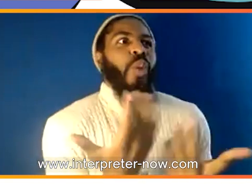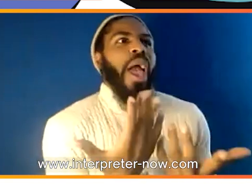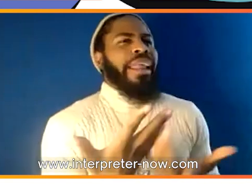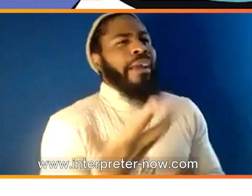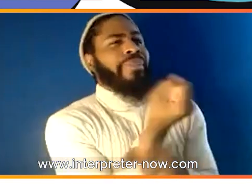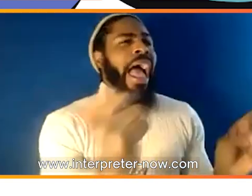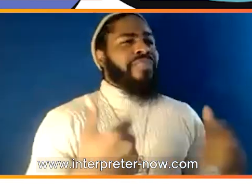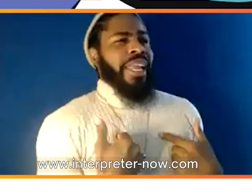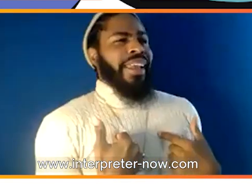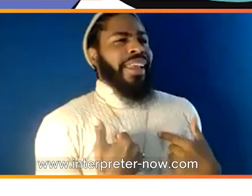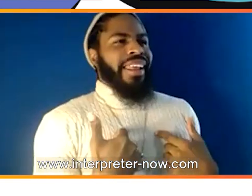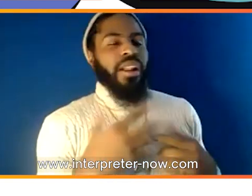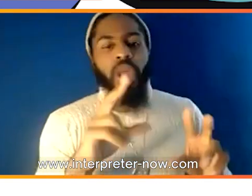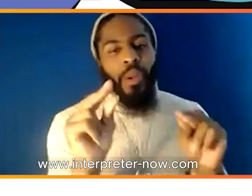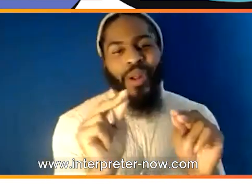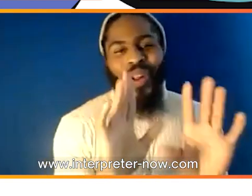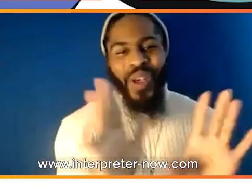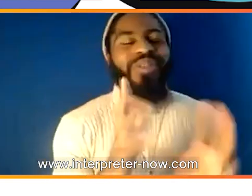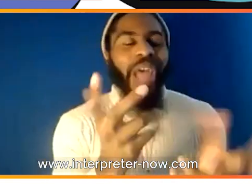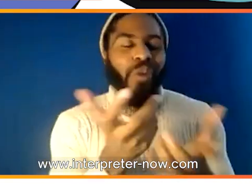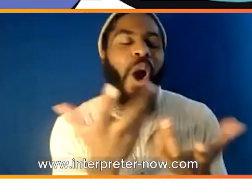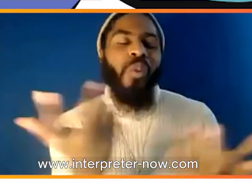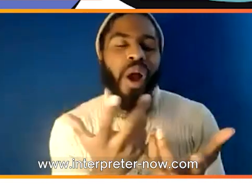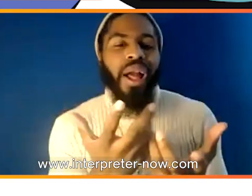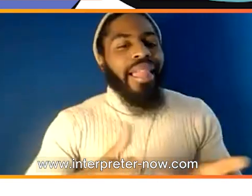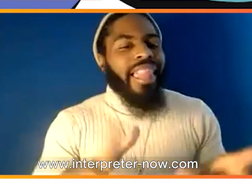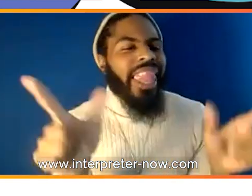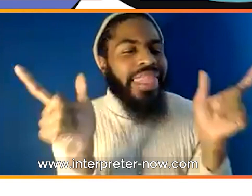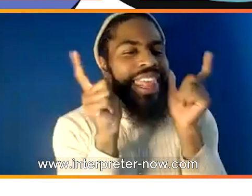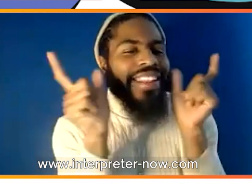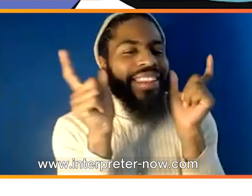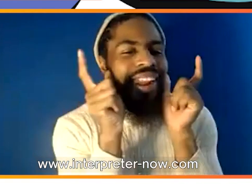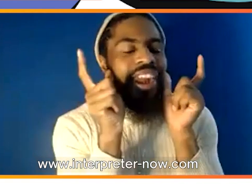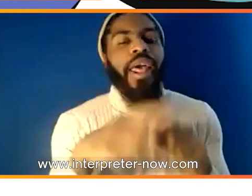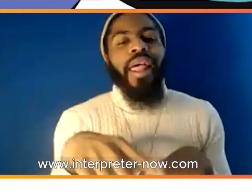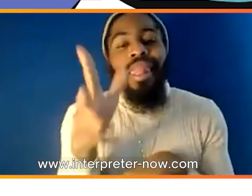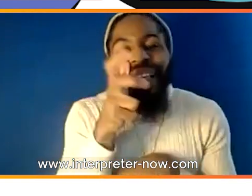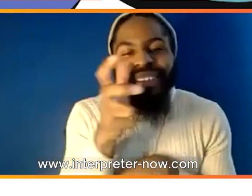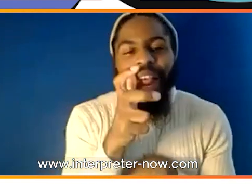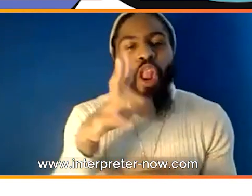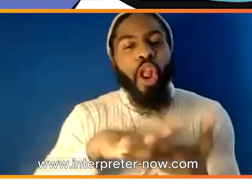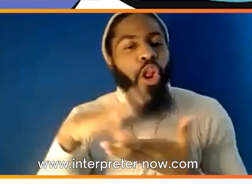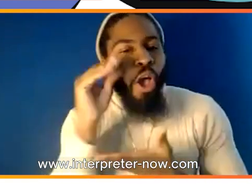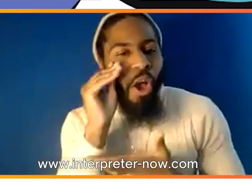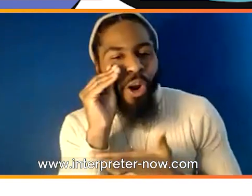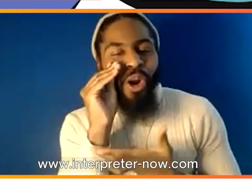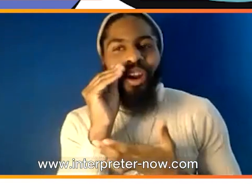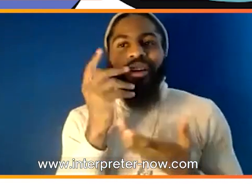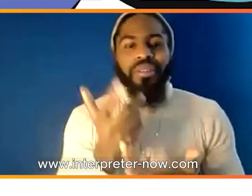Mr. Fixit, Mr. Superhero. So be mindful of that, that although you want to do well, you